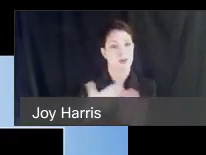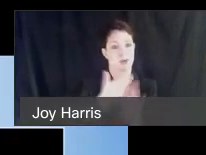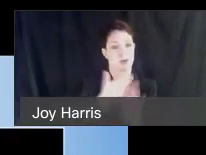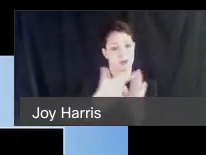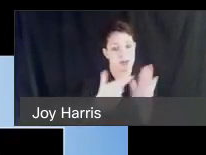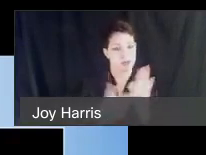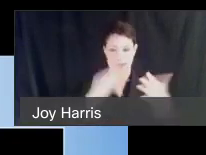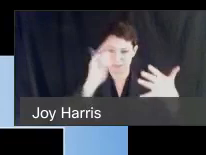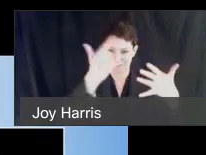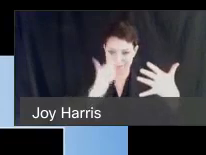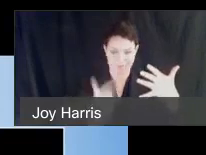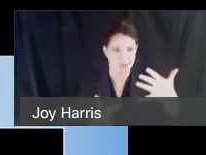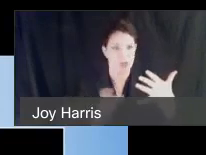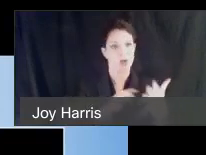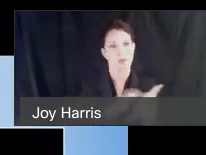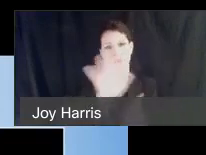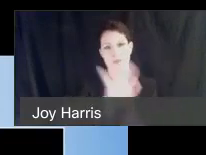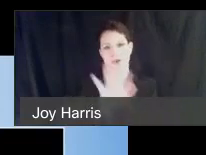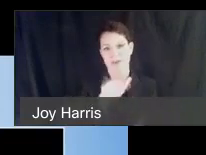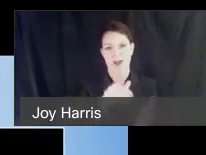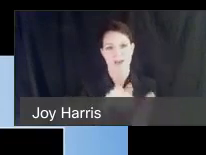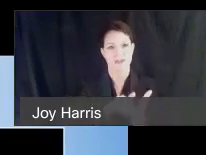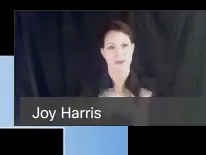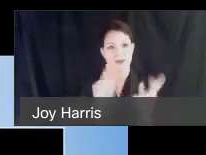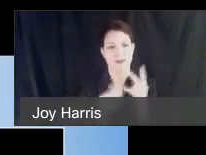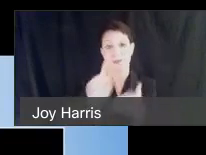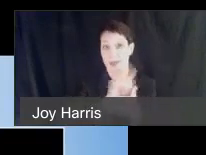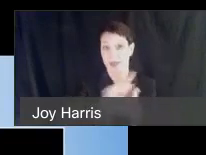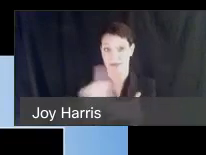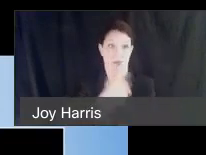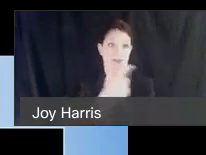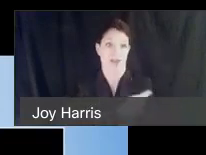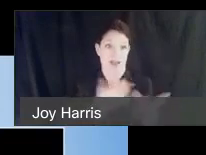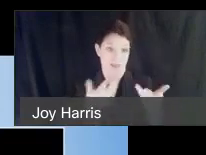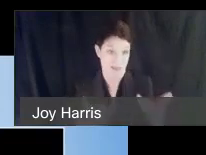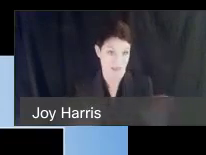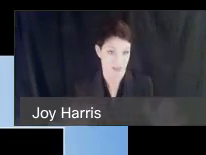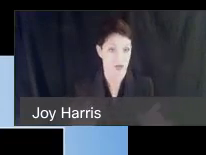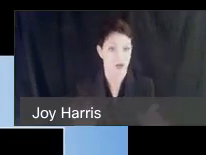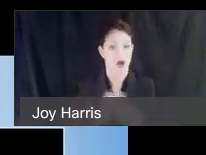roughly 5,000 people per week. We're also cleaning our list and removing from our list